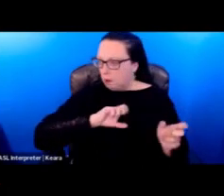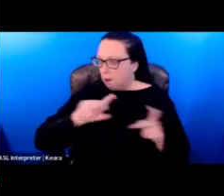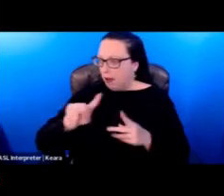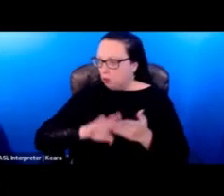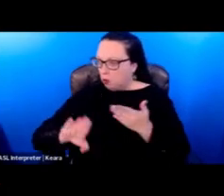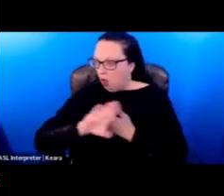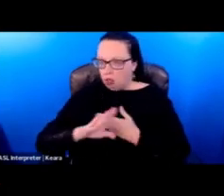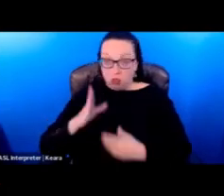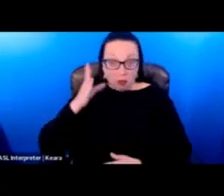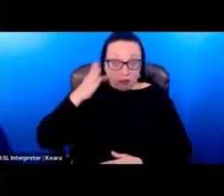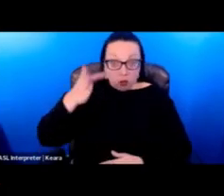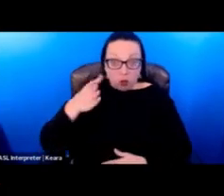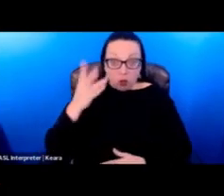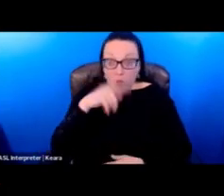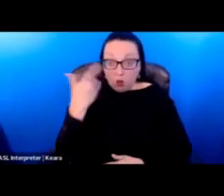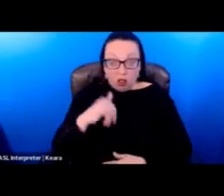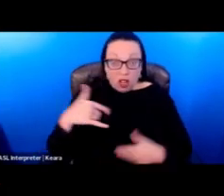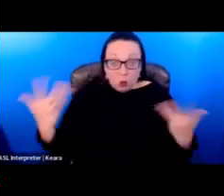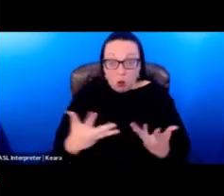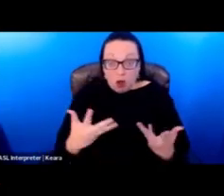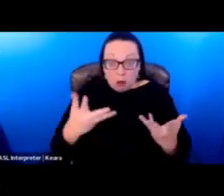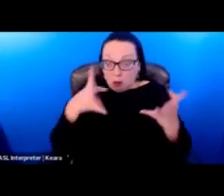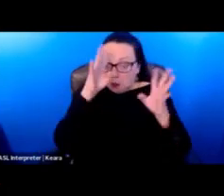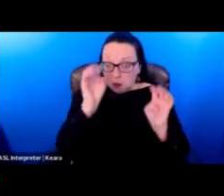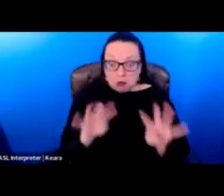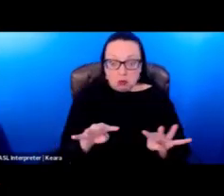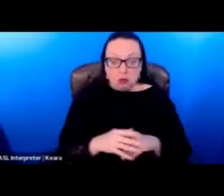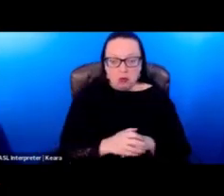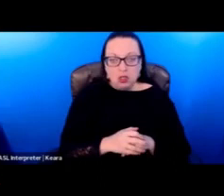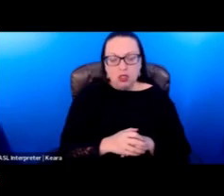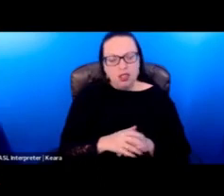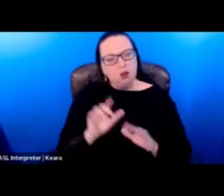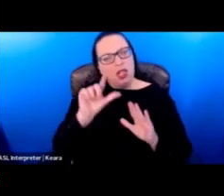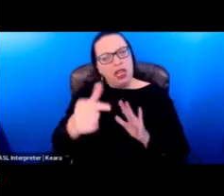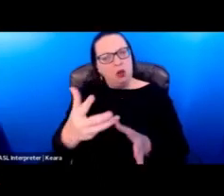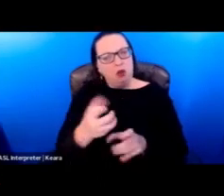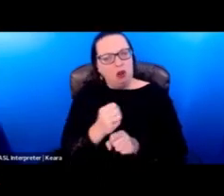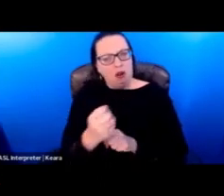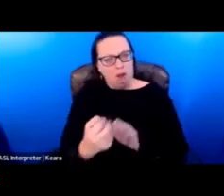going to hold, I eventually got a lot of those things back. But I didn't know that was going to happen at that point in time.